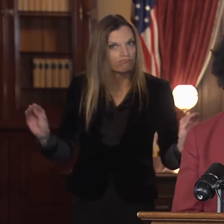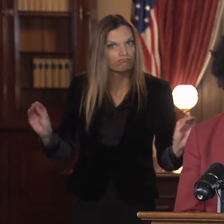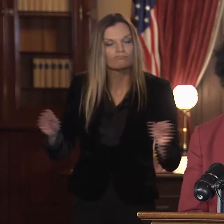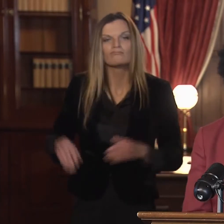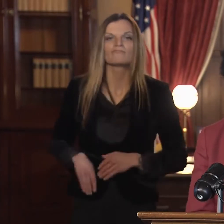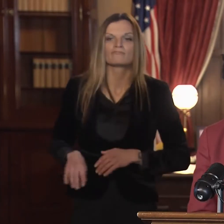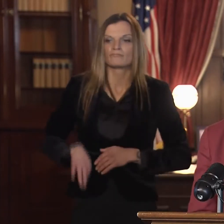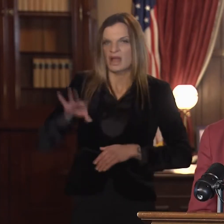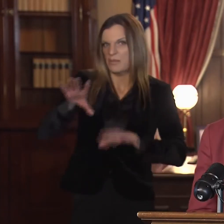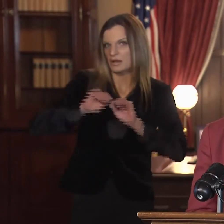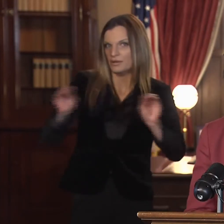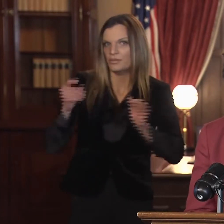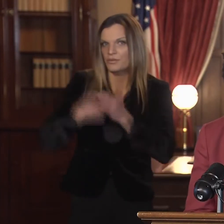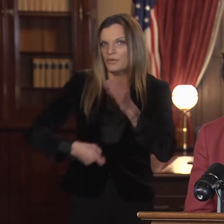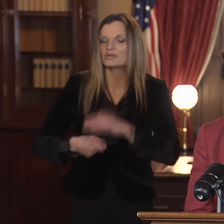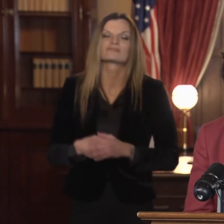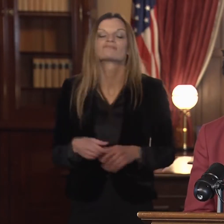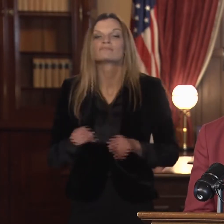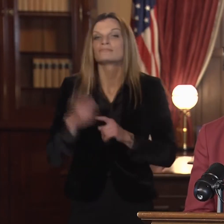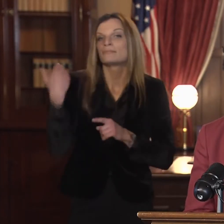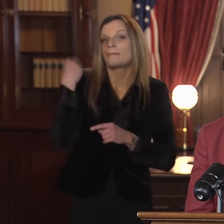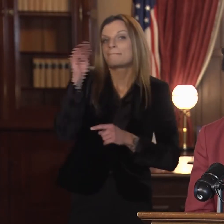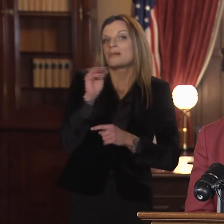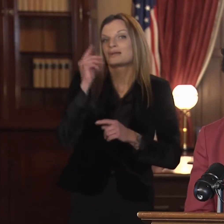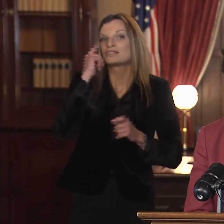WILL BE ABLE TO PROVIDE IT TO